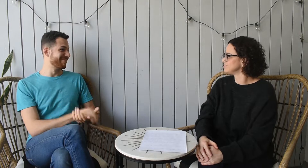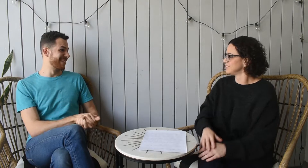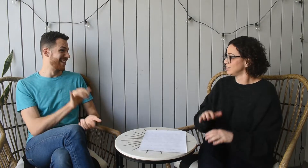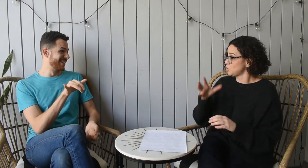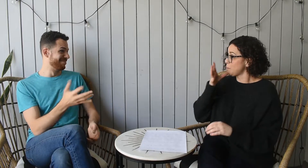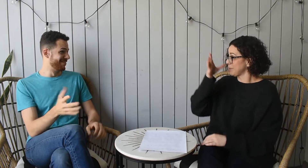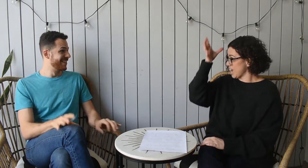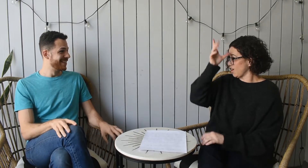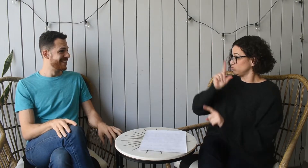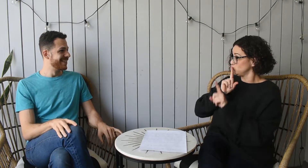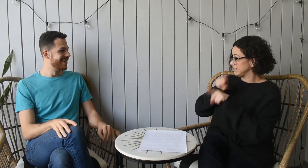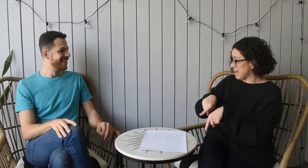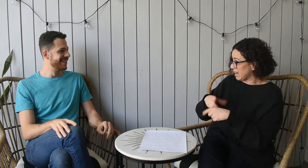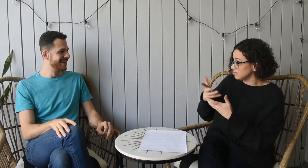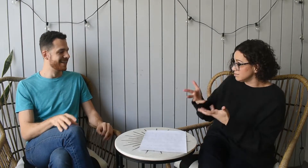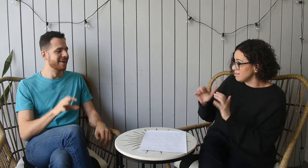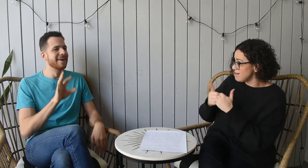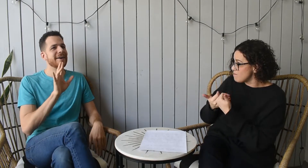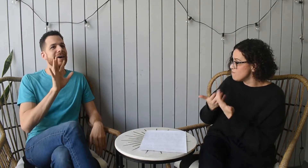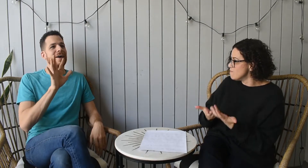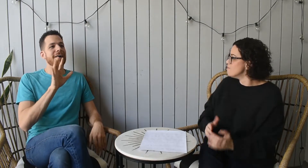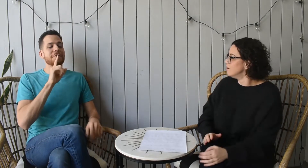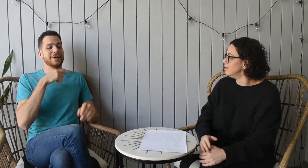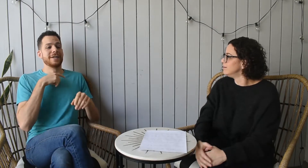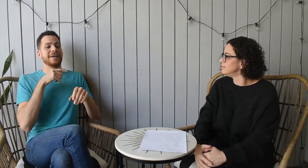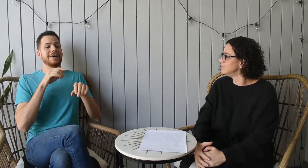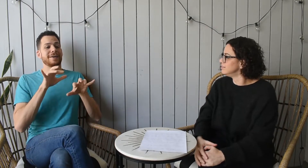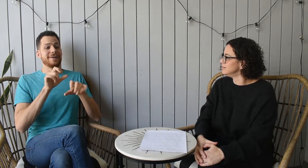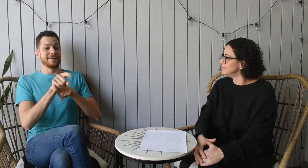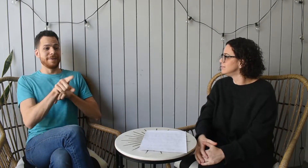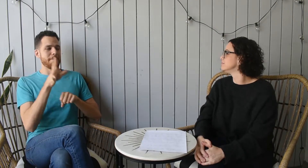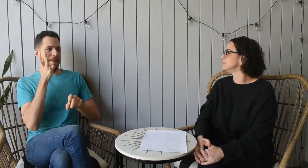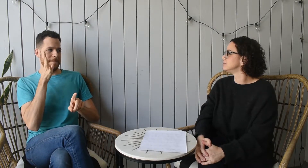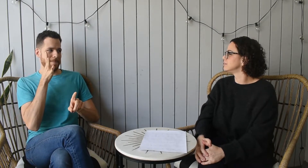How did your parents react? I sent the message to my mom.